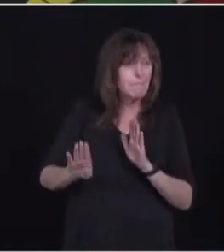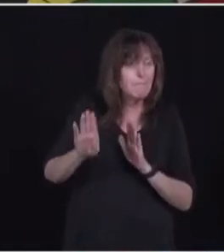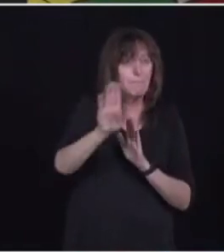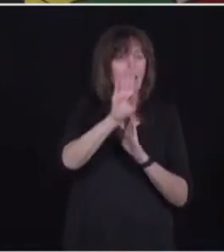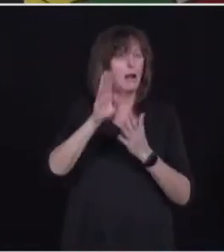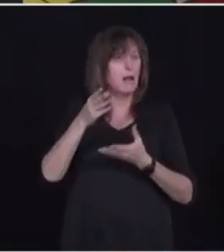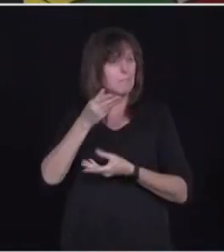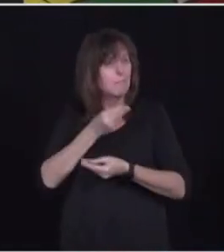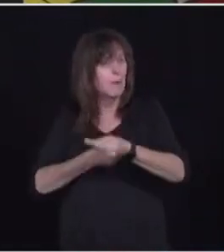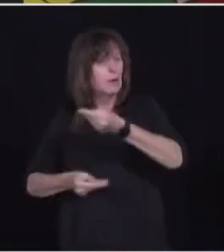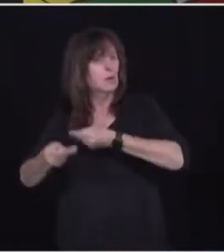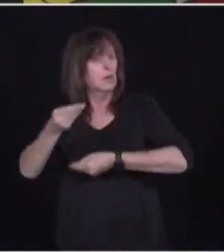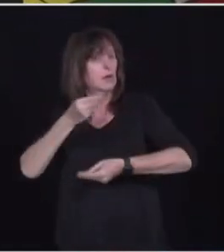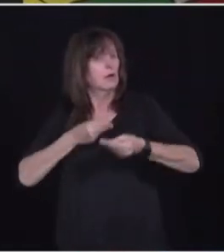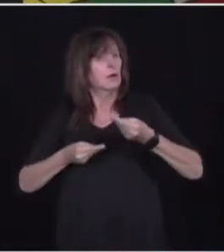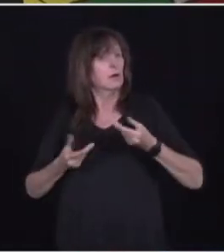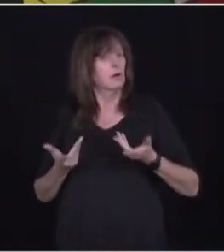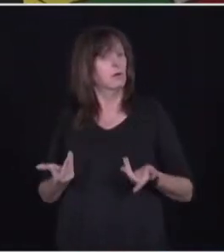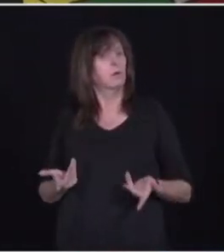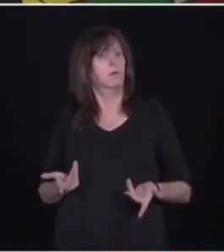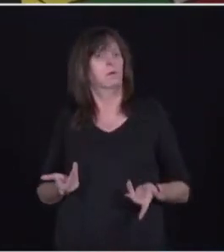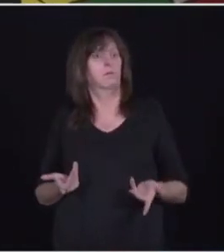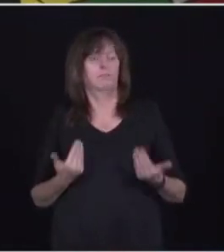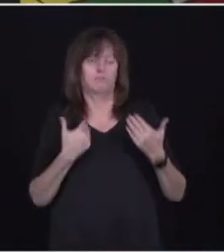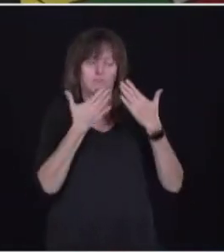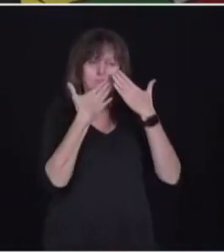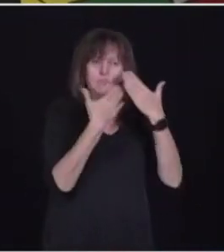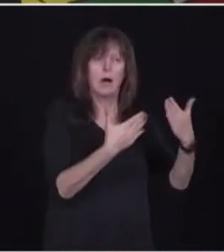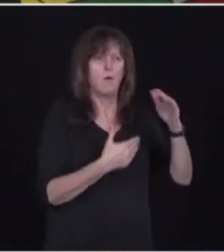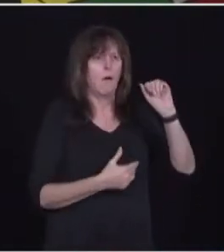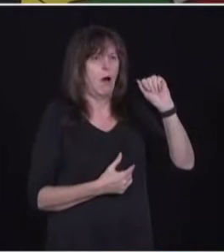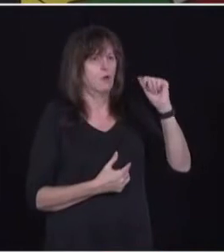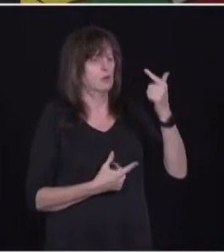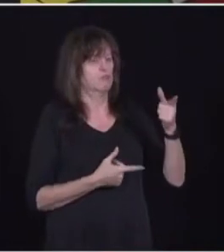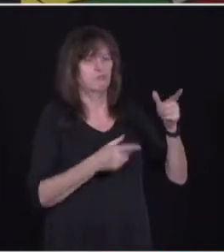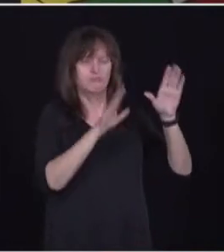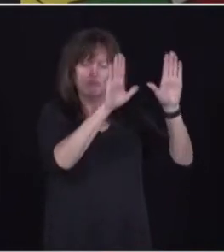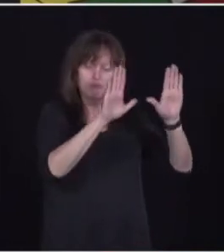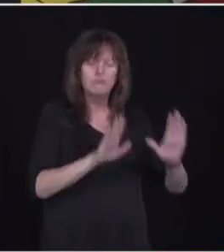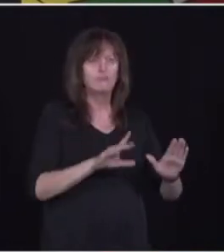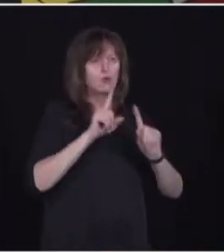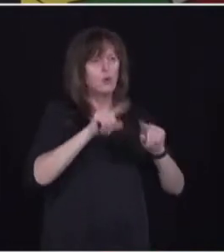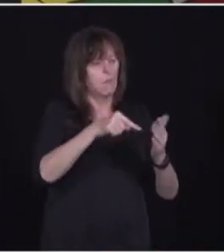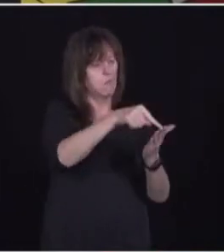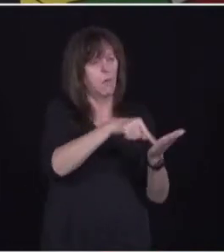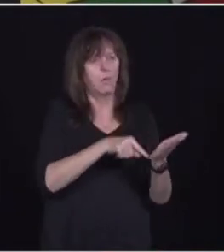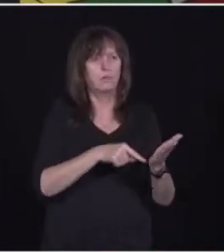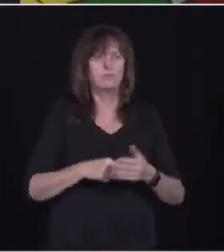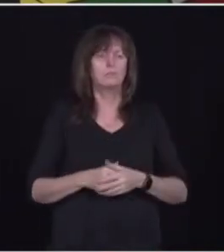province, well over $170 billion budget, this is the stuff I love so I want to think the